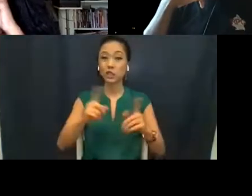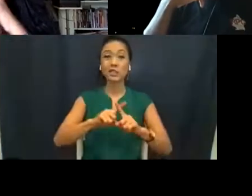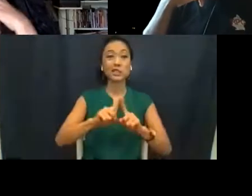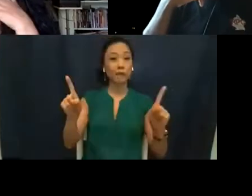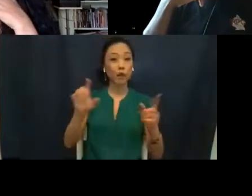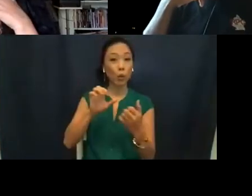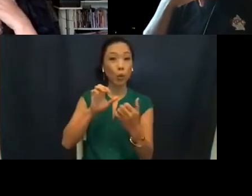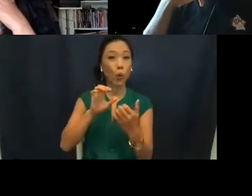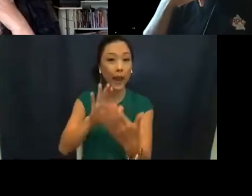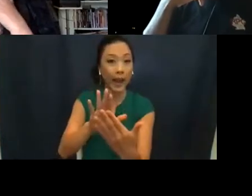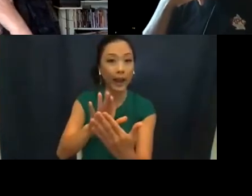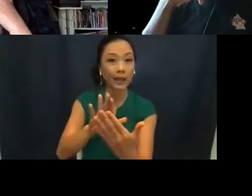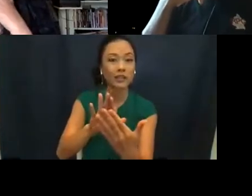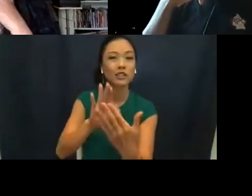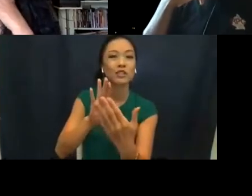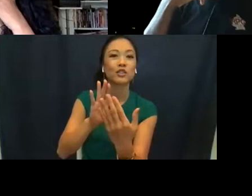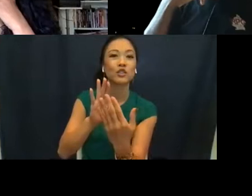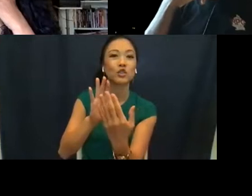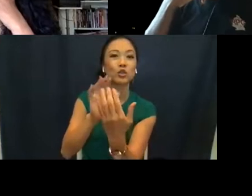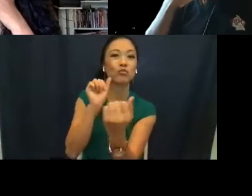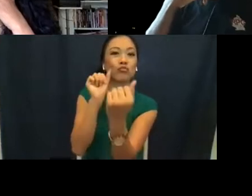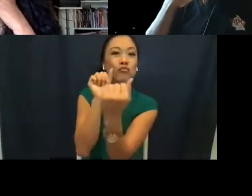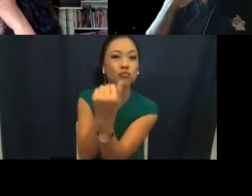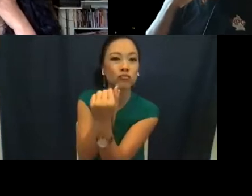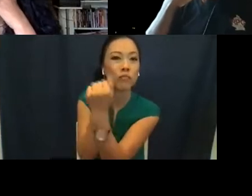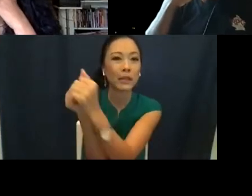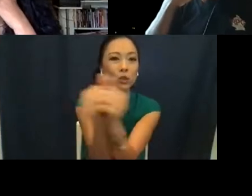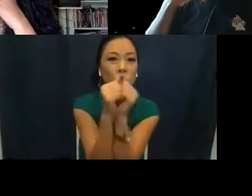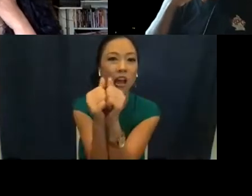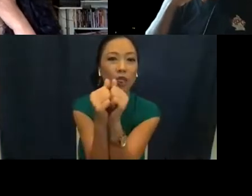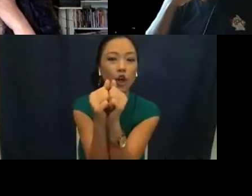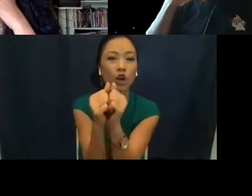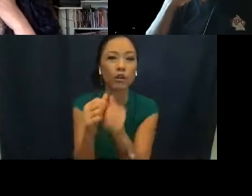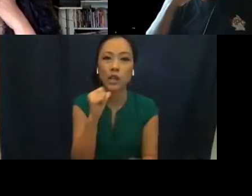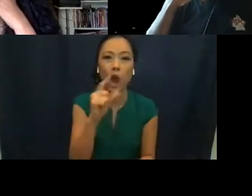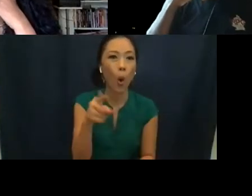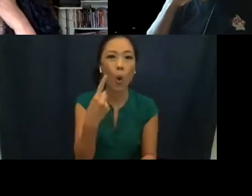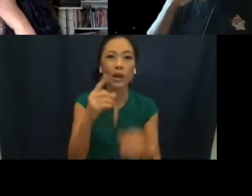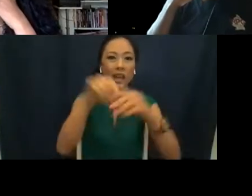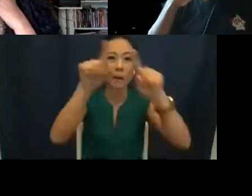to set times of thinking together and there are different platforms